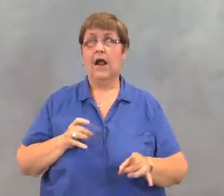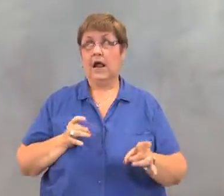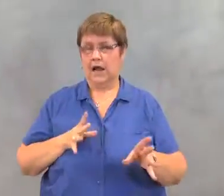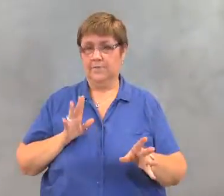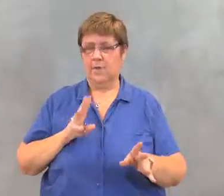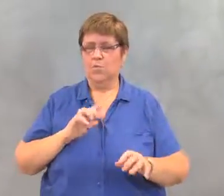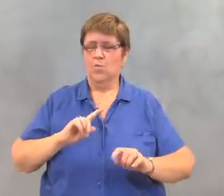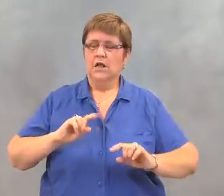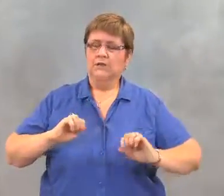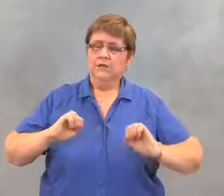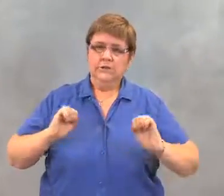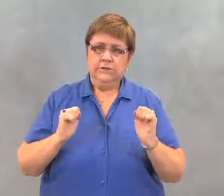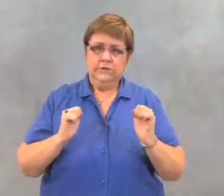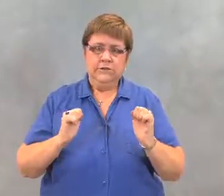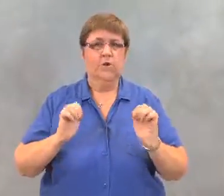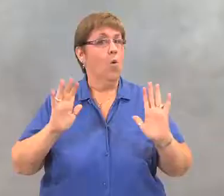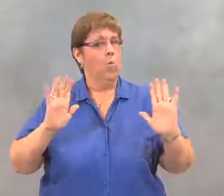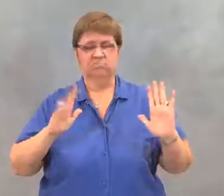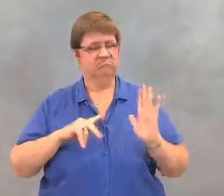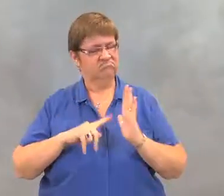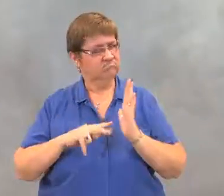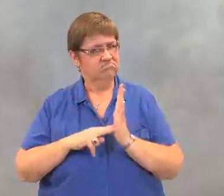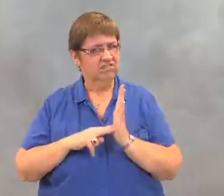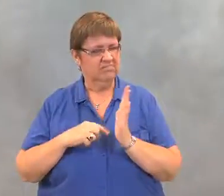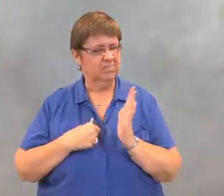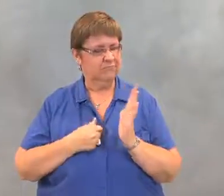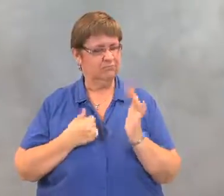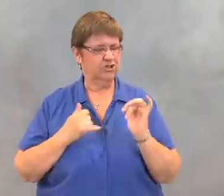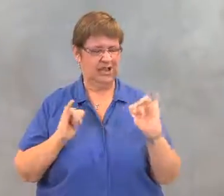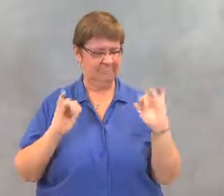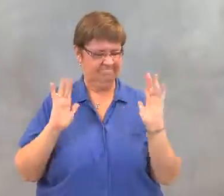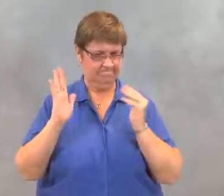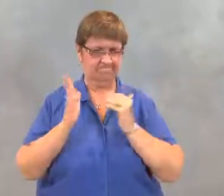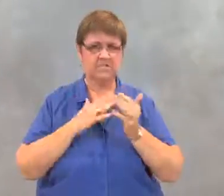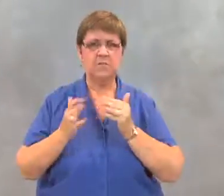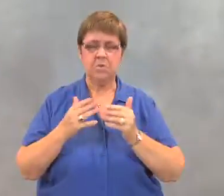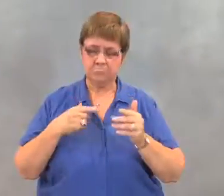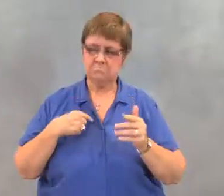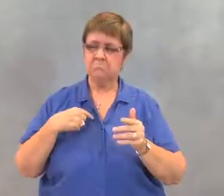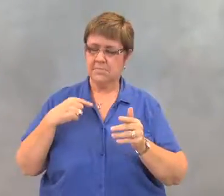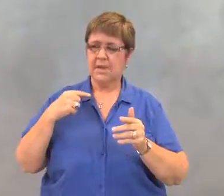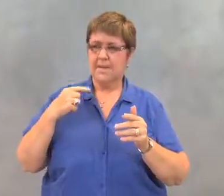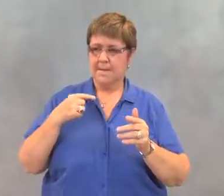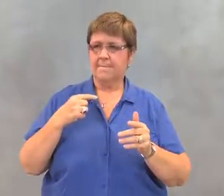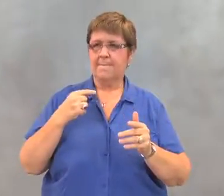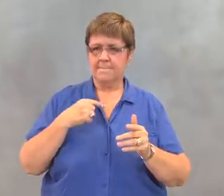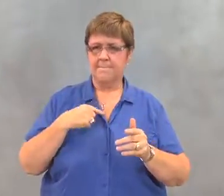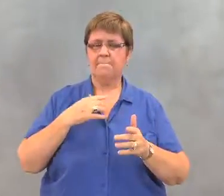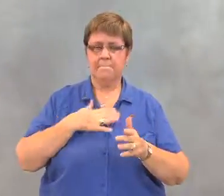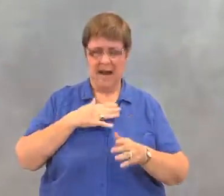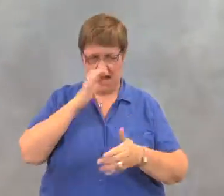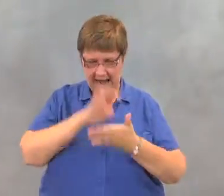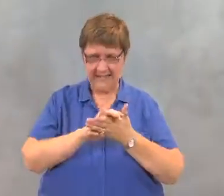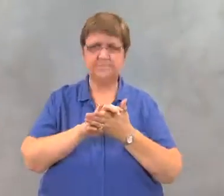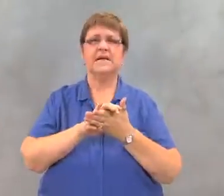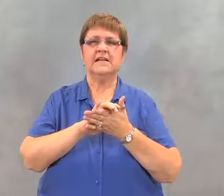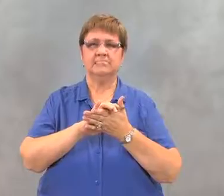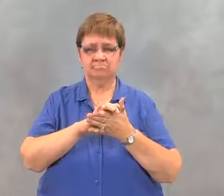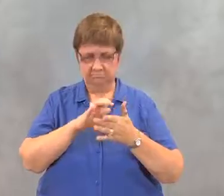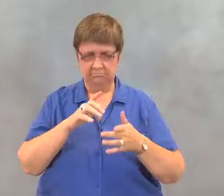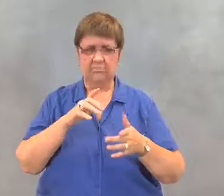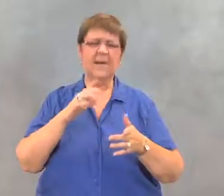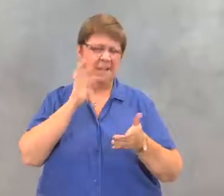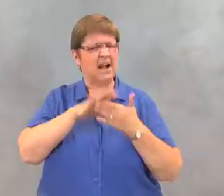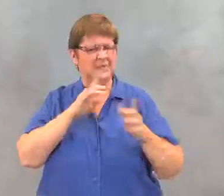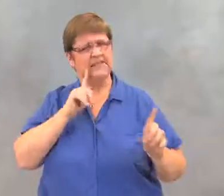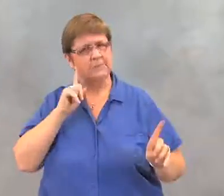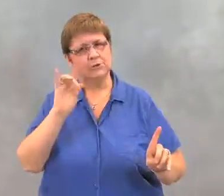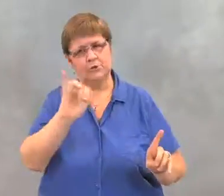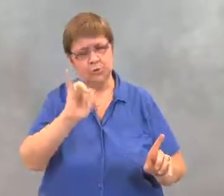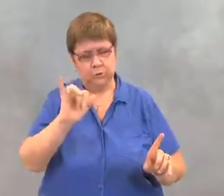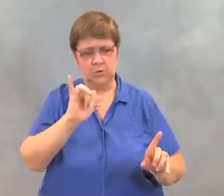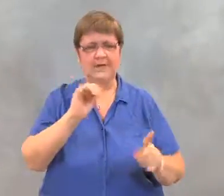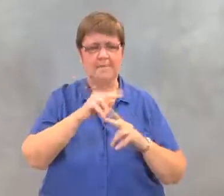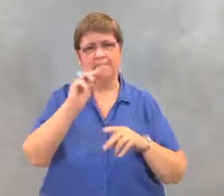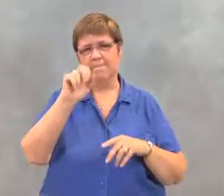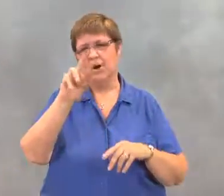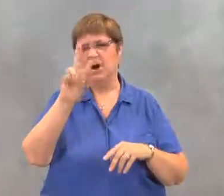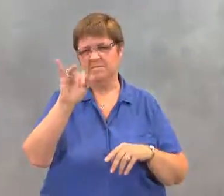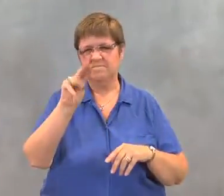I hate that lake, the water is always so cold. I can't take it.